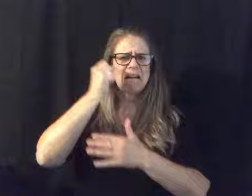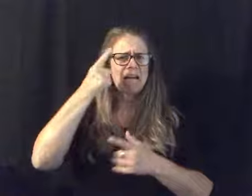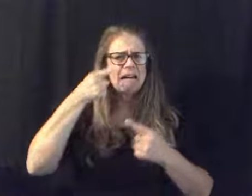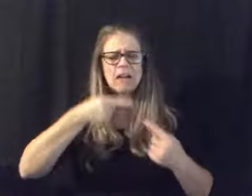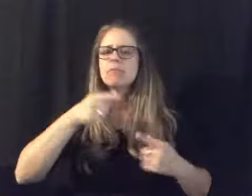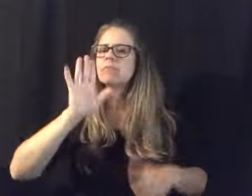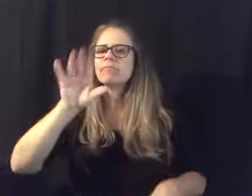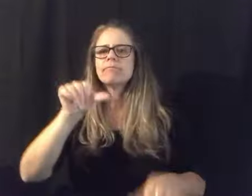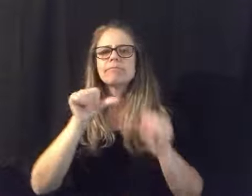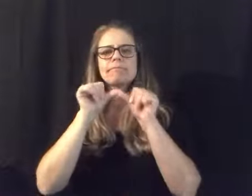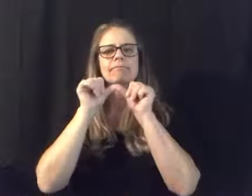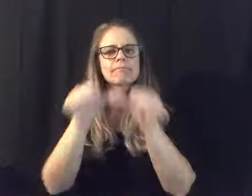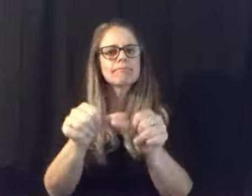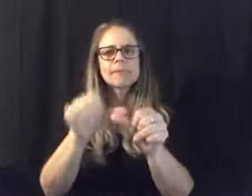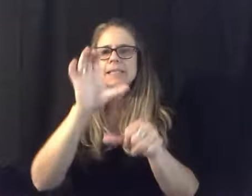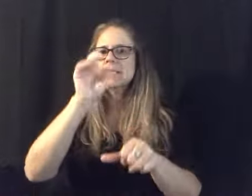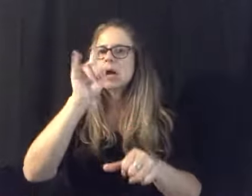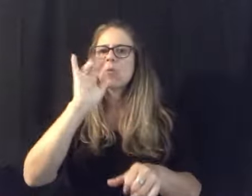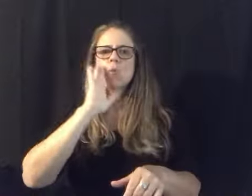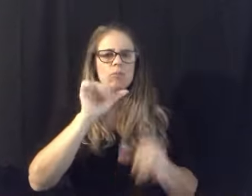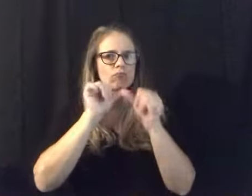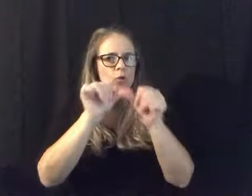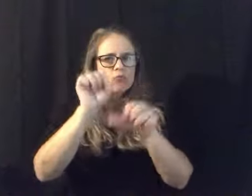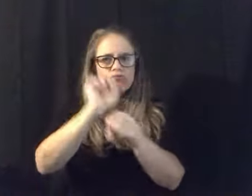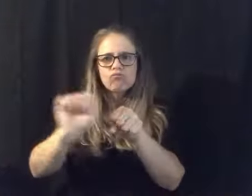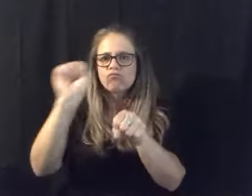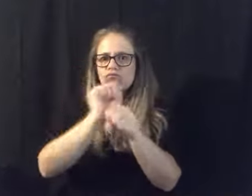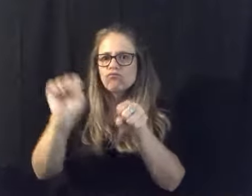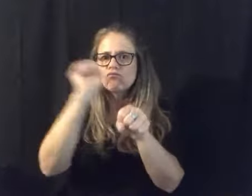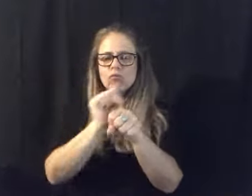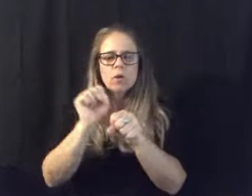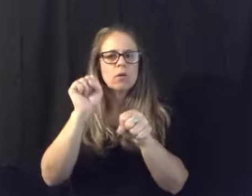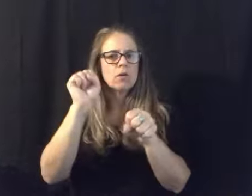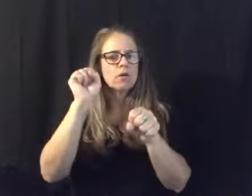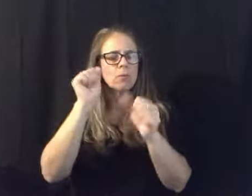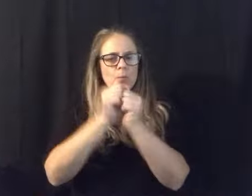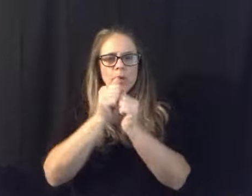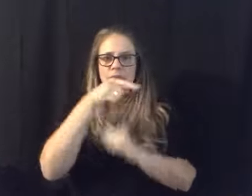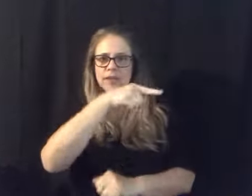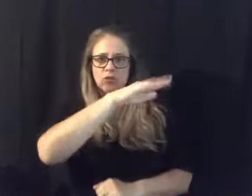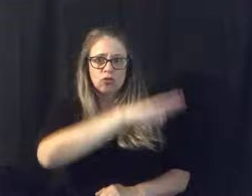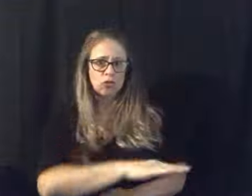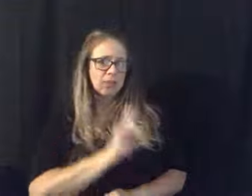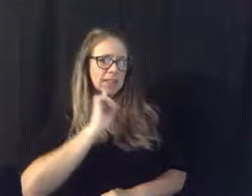If the Deaf child struggles to understand, the CDI will continue to clarify